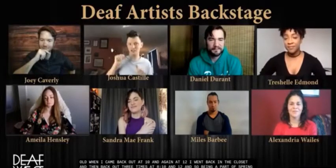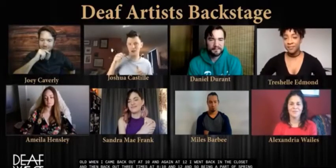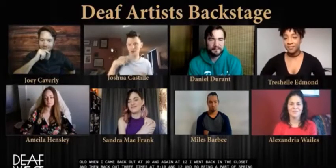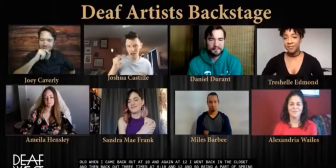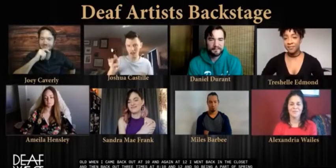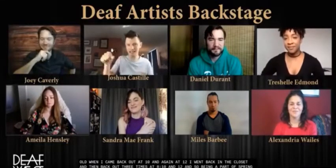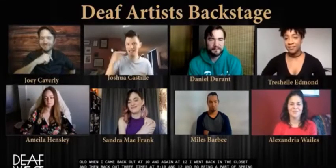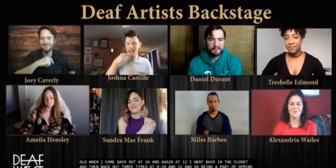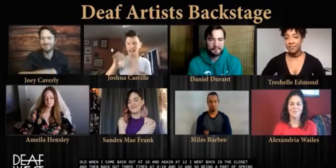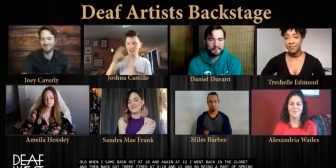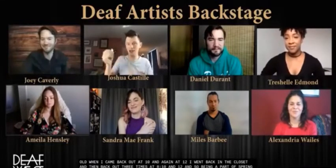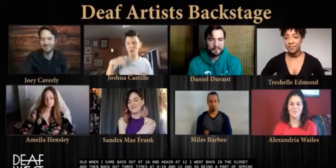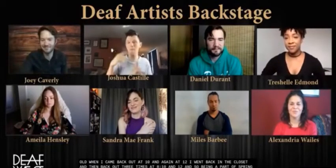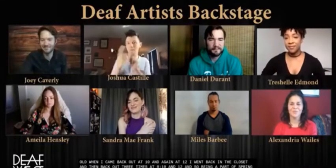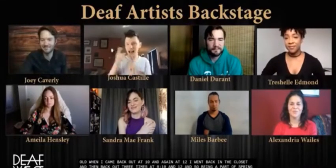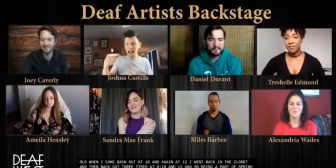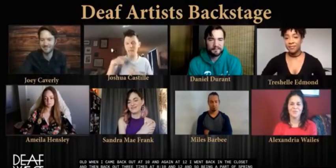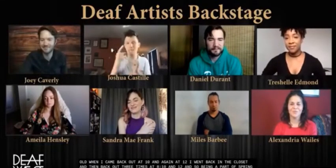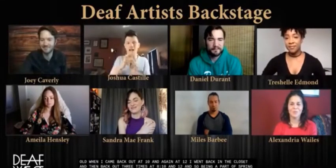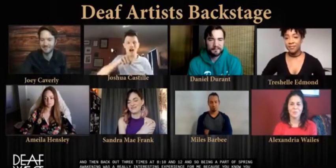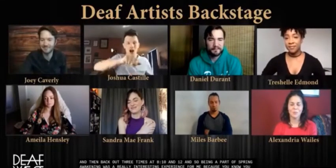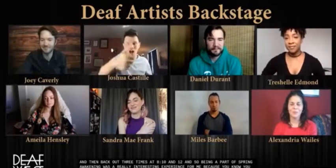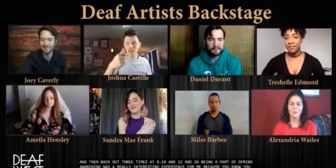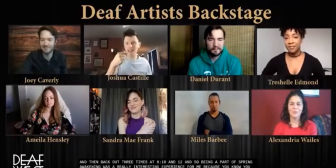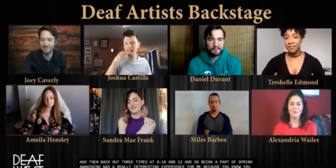He was in the ‘Smash’ TV show and I'm a huge fan of him.